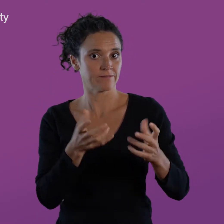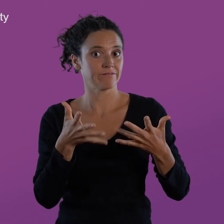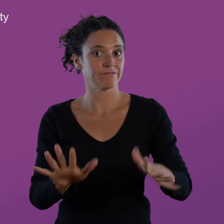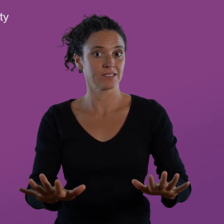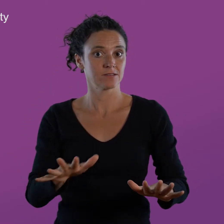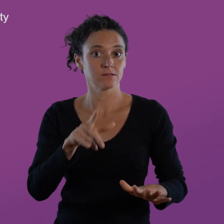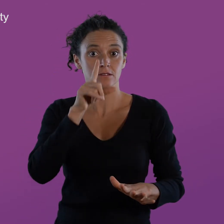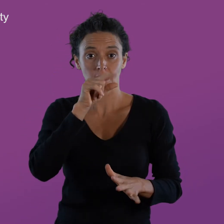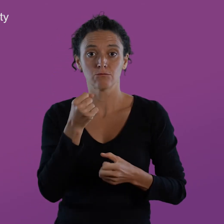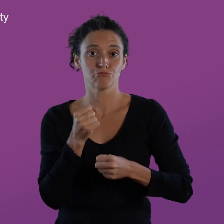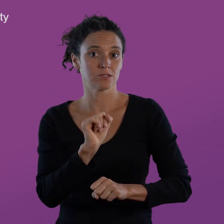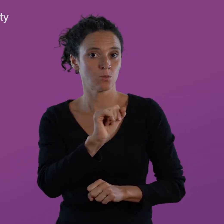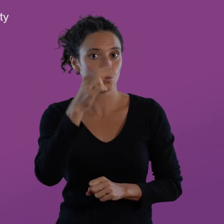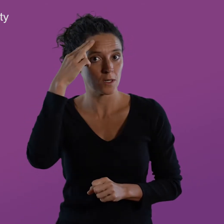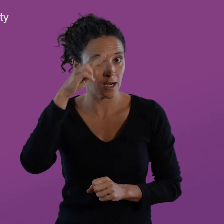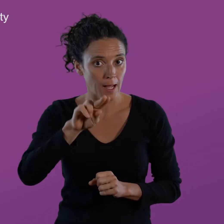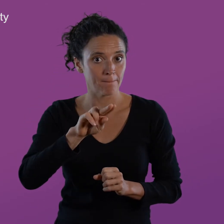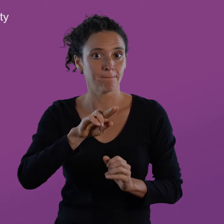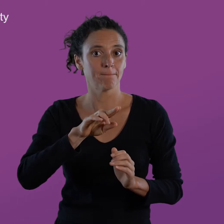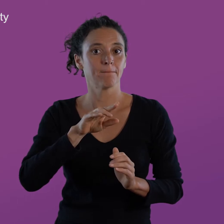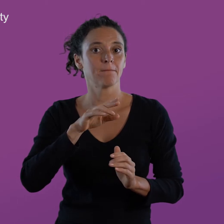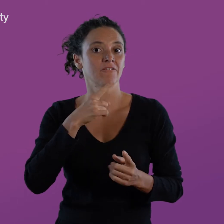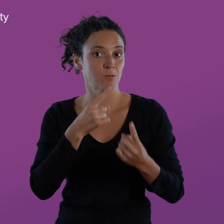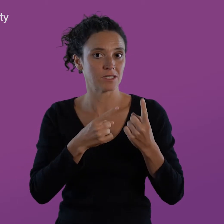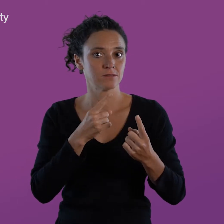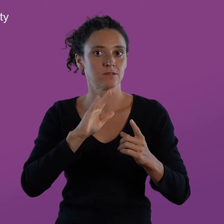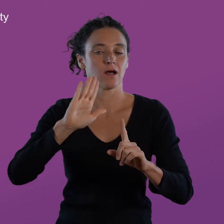we can protect your identity and the information you -